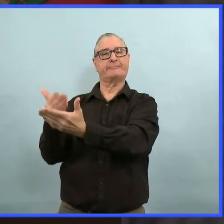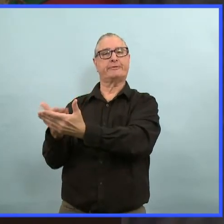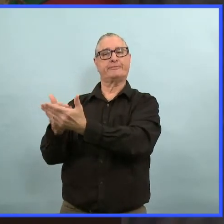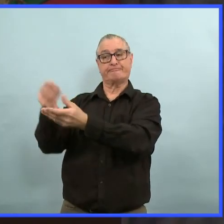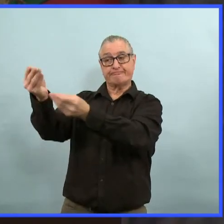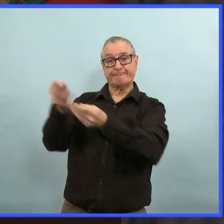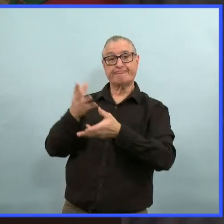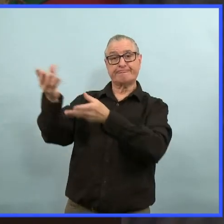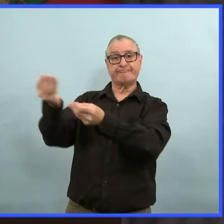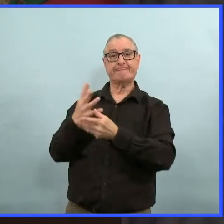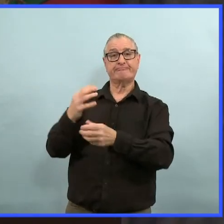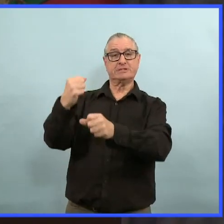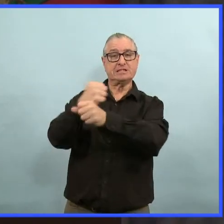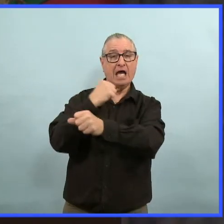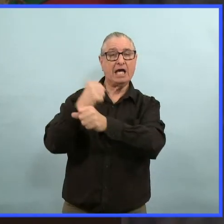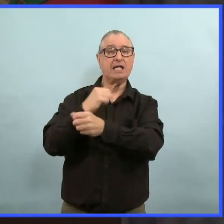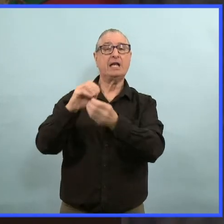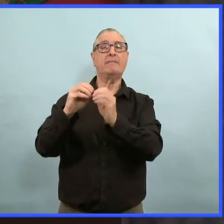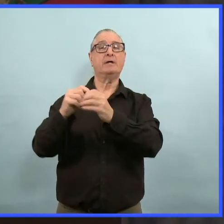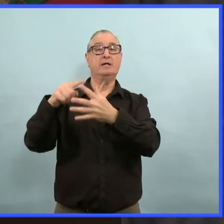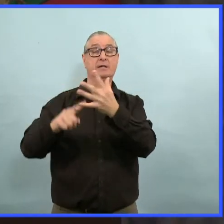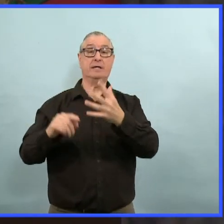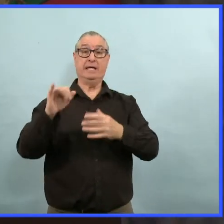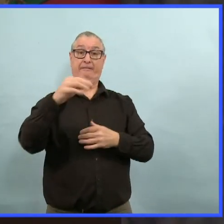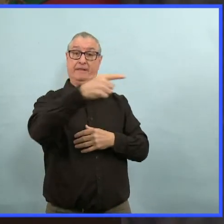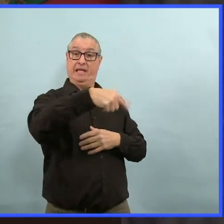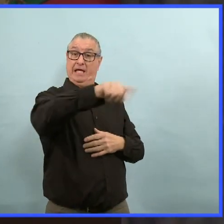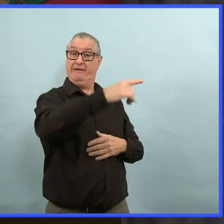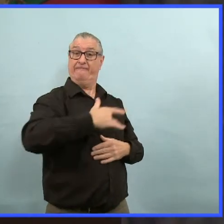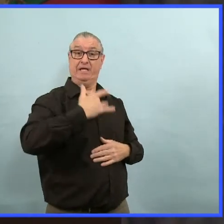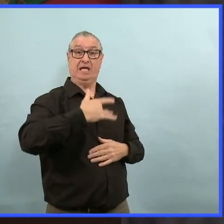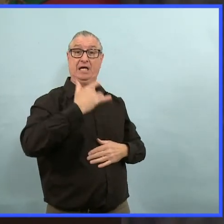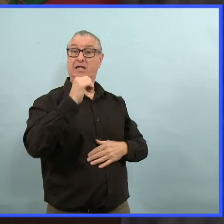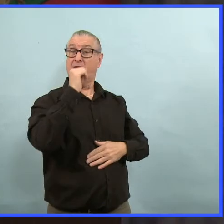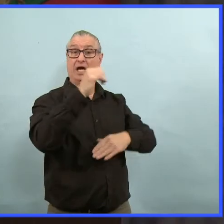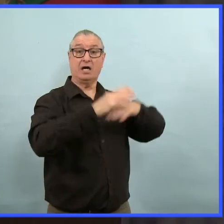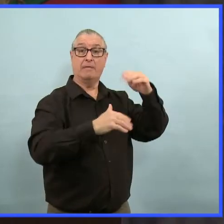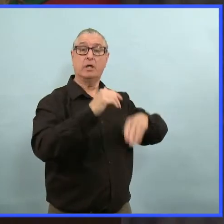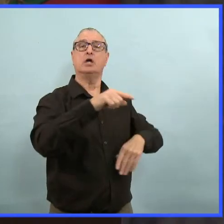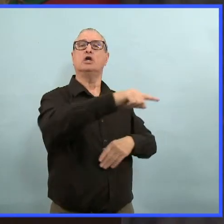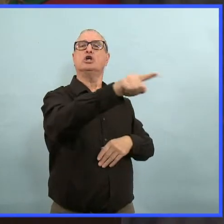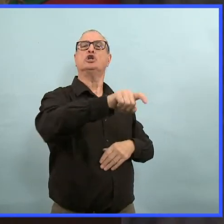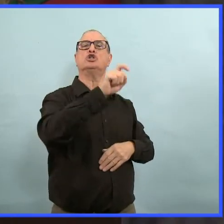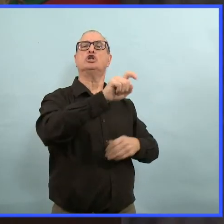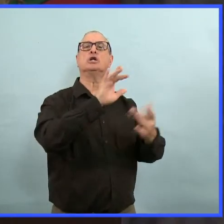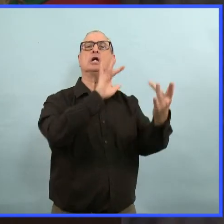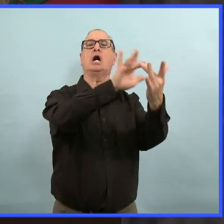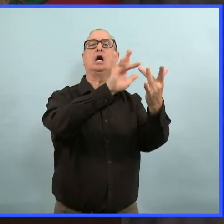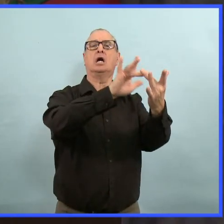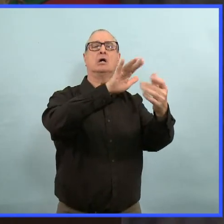to identify what their needs might be and uh what their issues might uh might be around removing